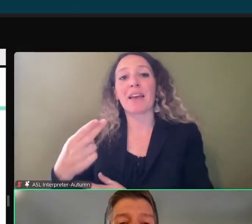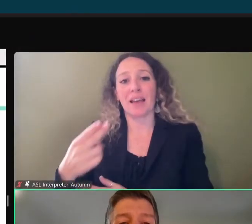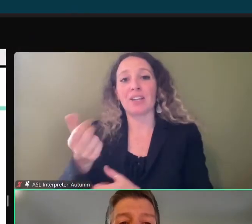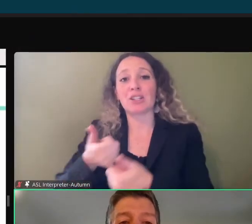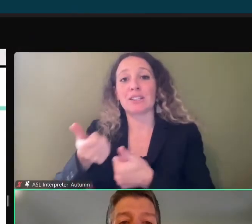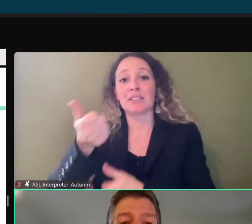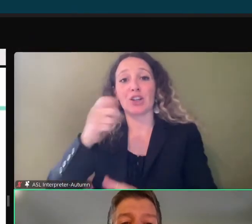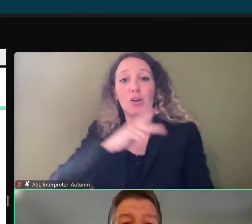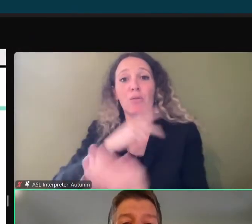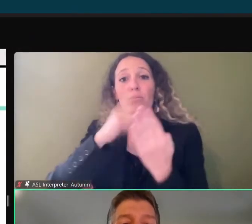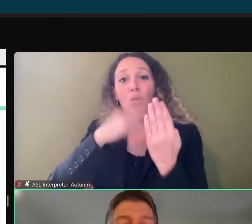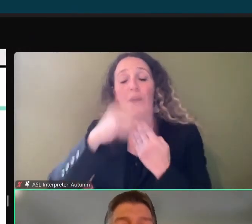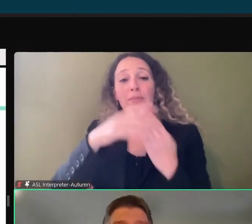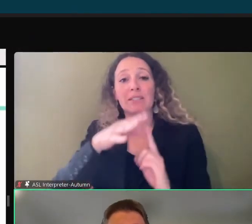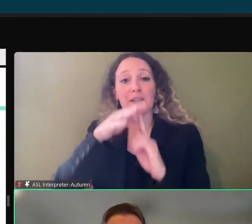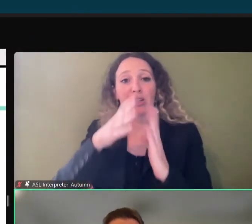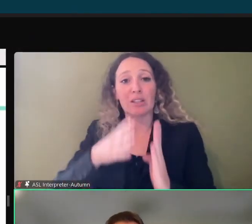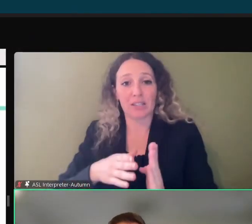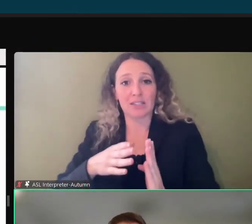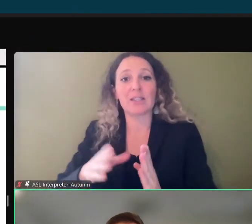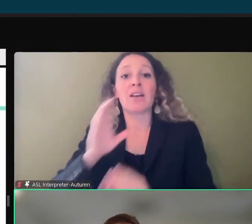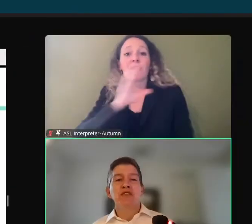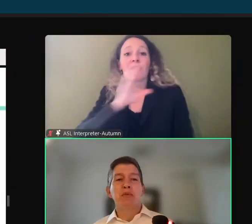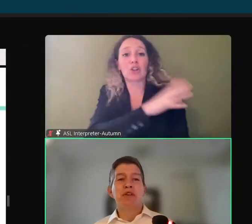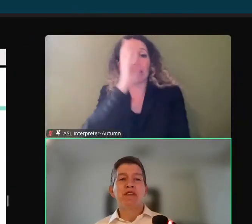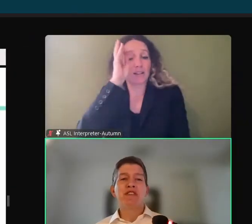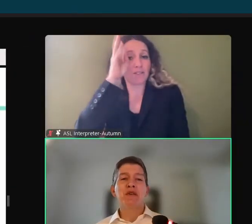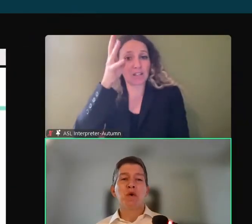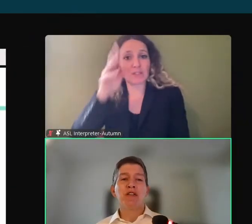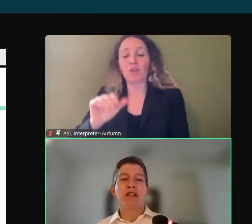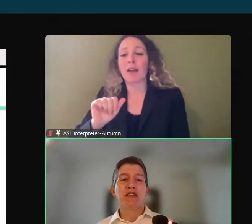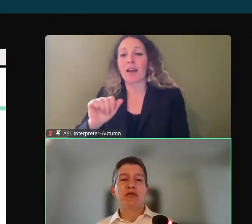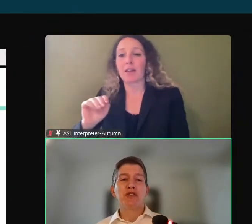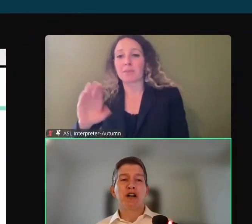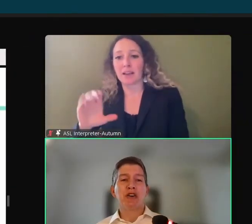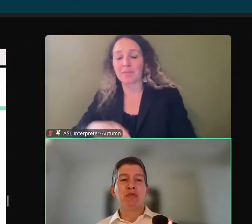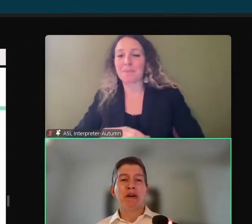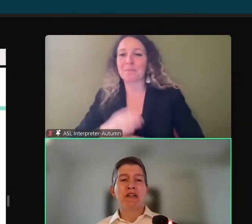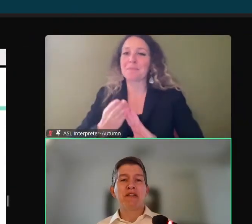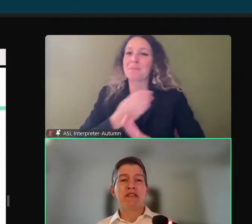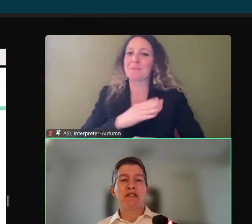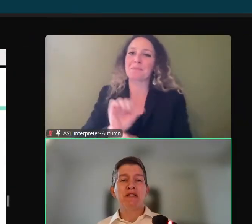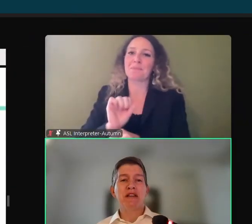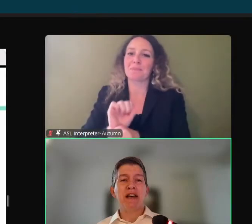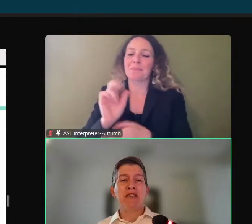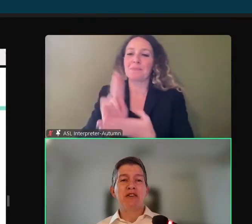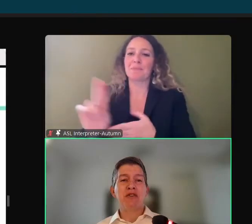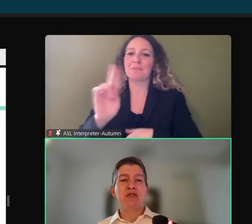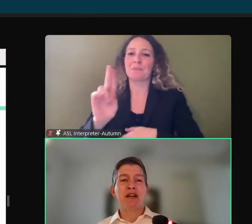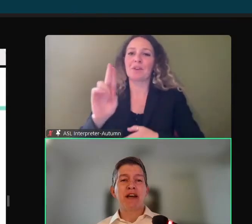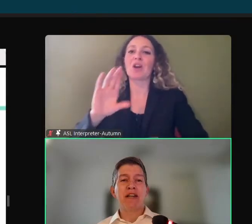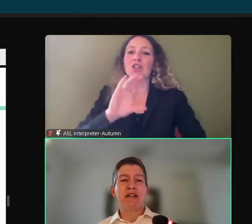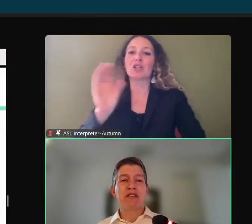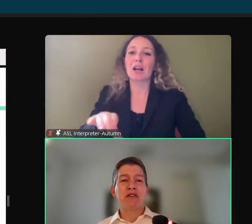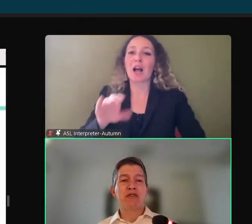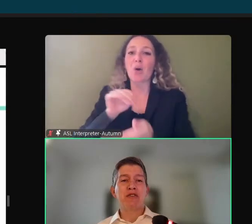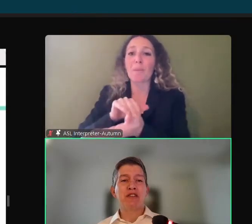innovations at the AAMC. She previously worked at UChicago Medicine and at the University